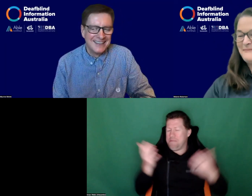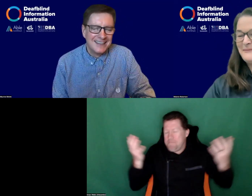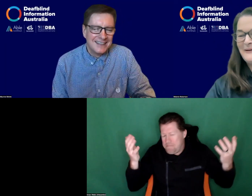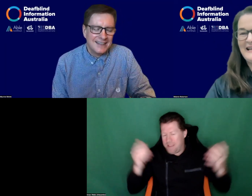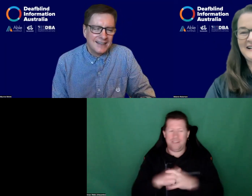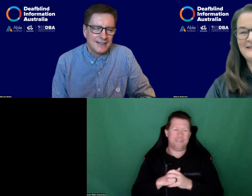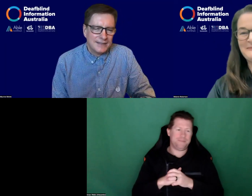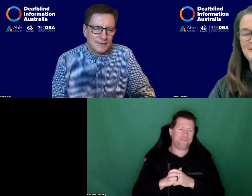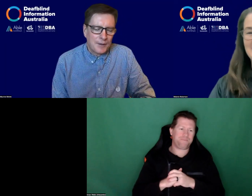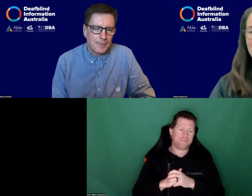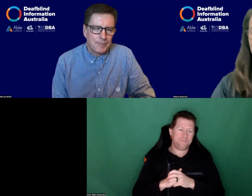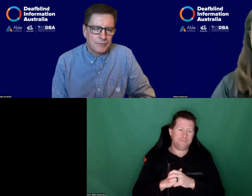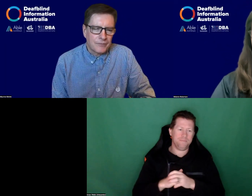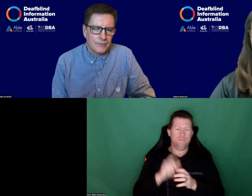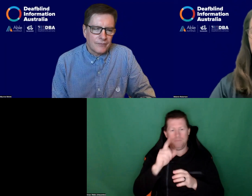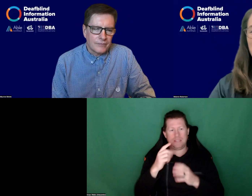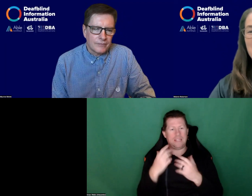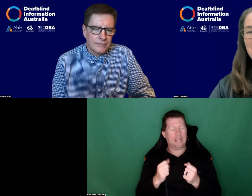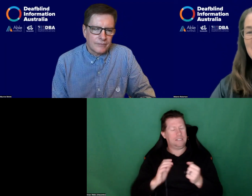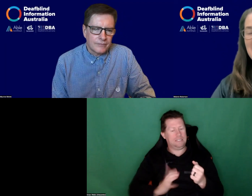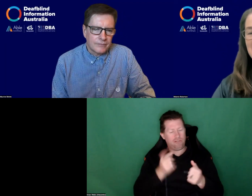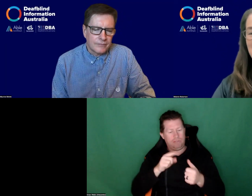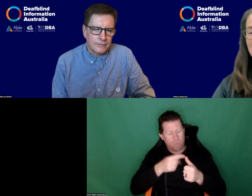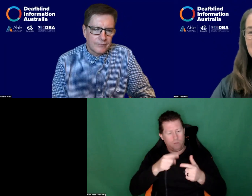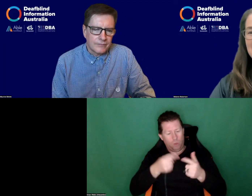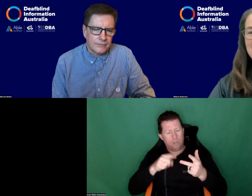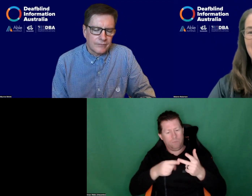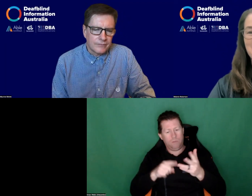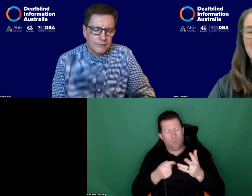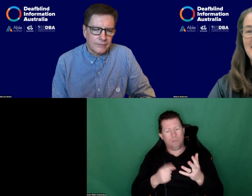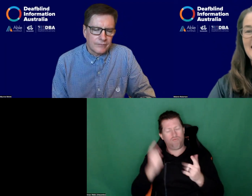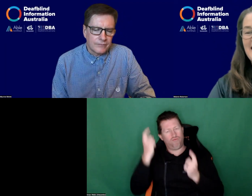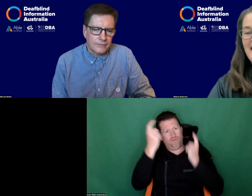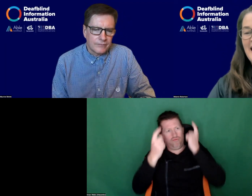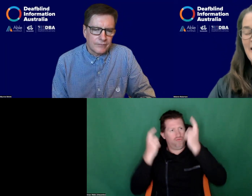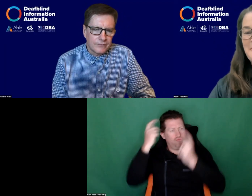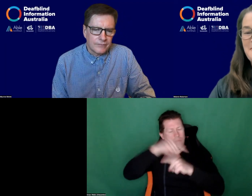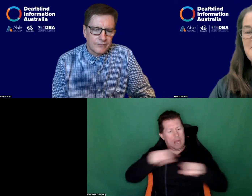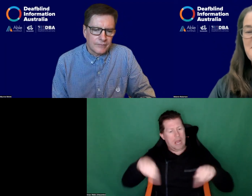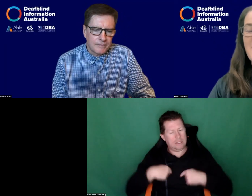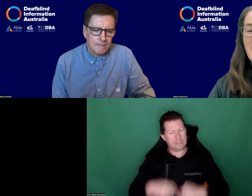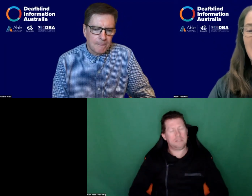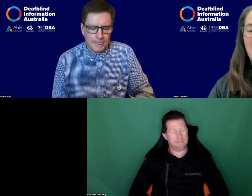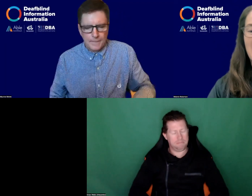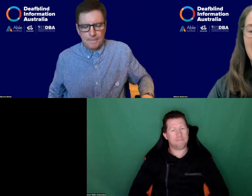Some really interesting tools and thoughts there to take away.